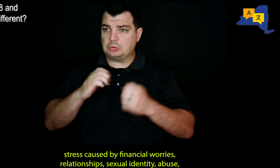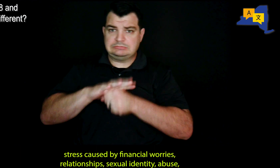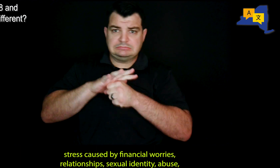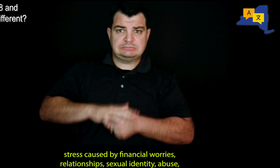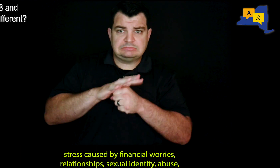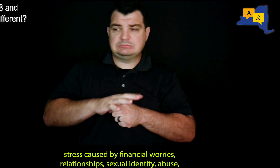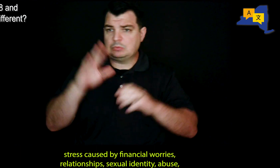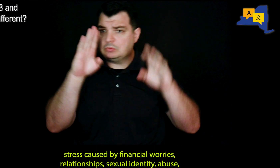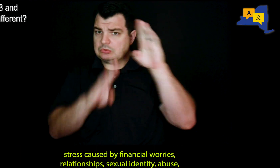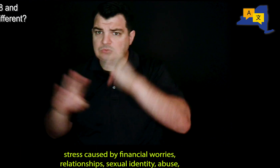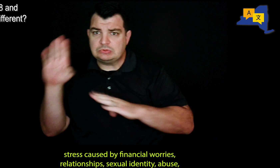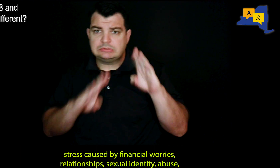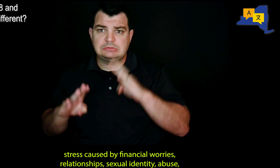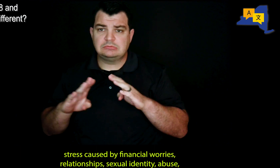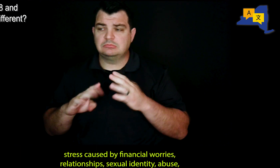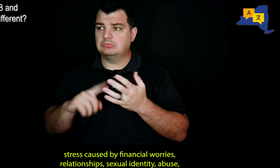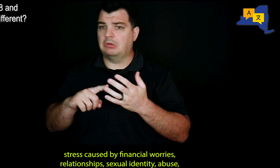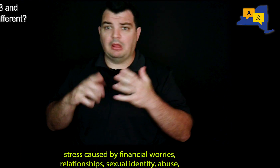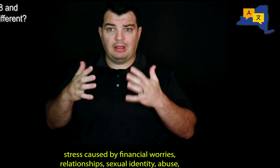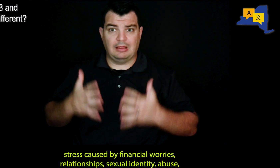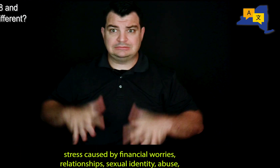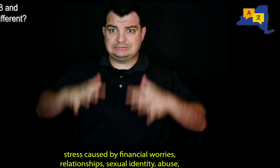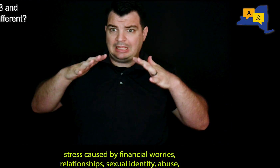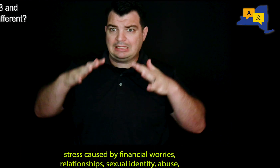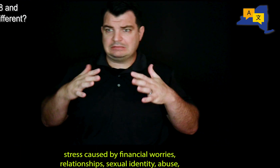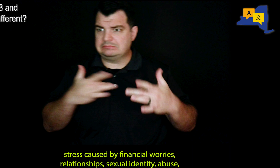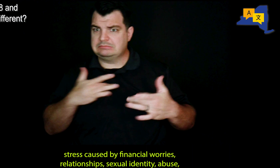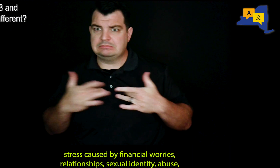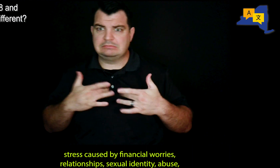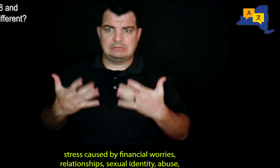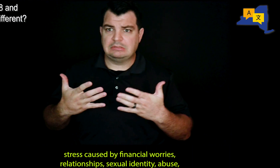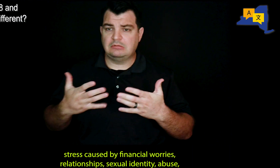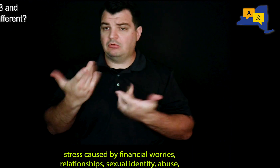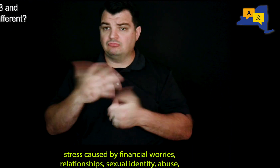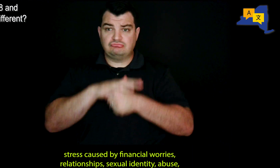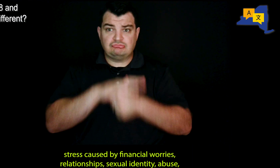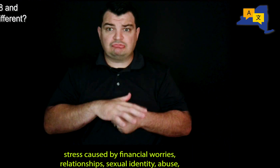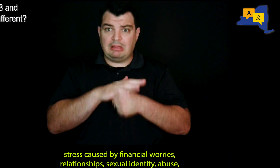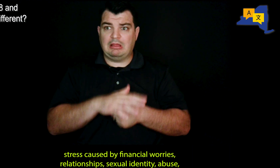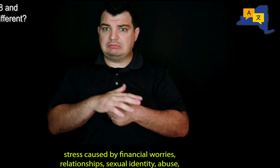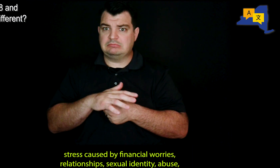stress caused by financial worries, relationships, sexual identity, abuse,